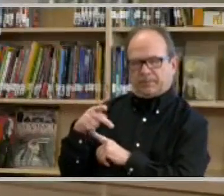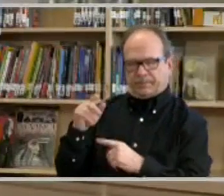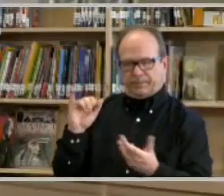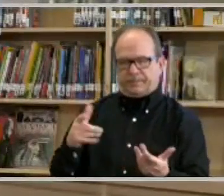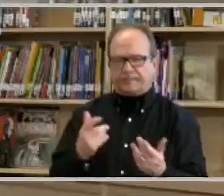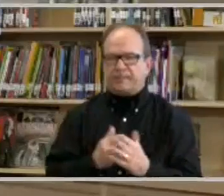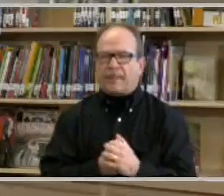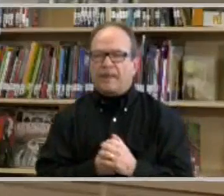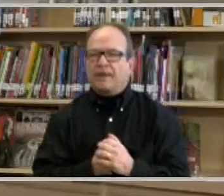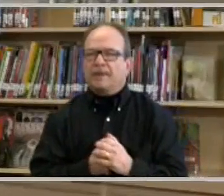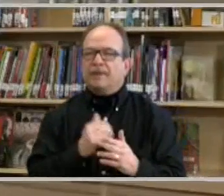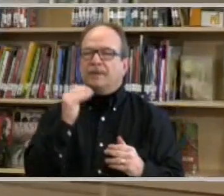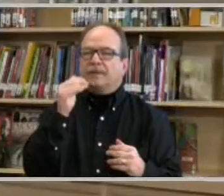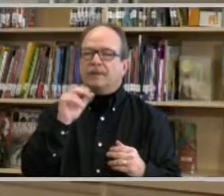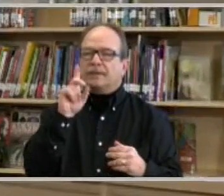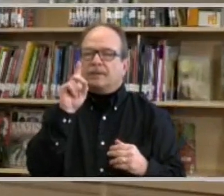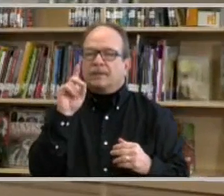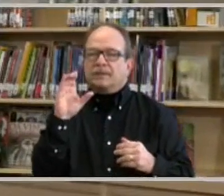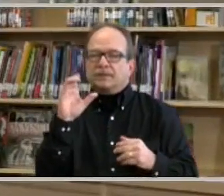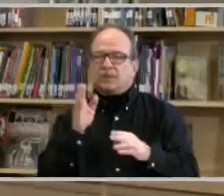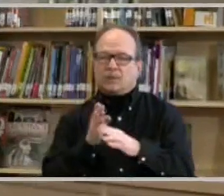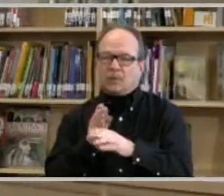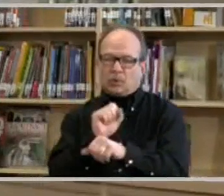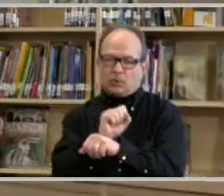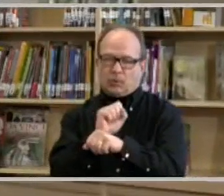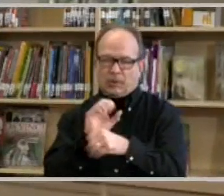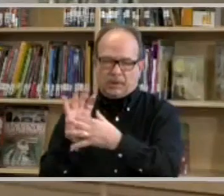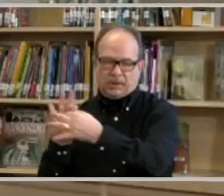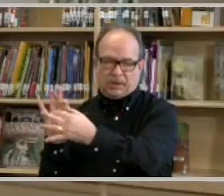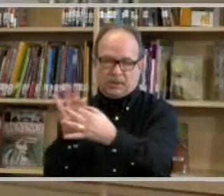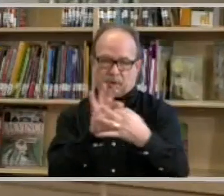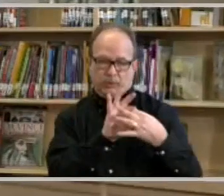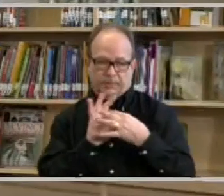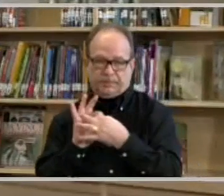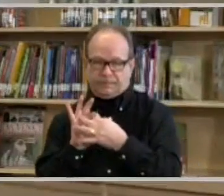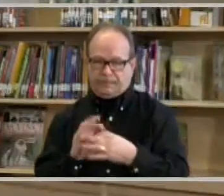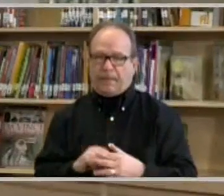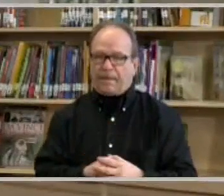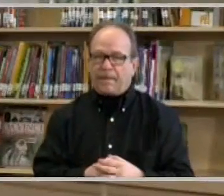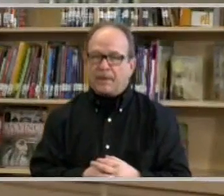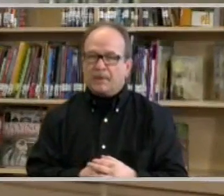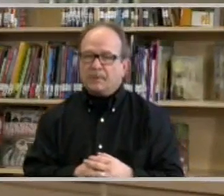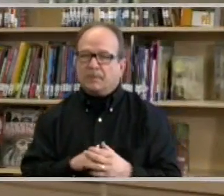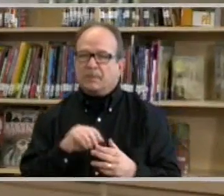VACANCIES IN OUR GOVERNMENT. CAREER CONNECTIONS, ANOTHER JOB